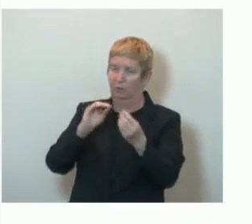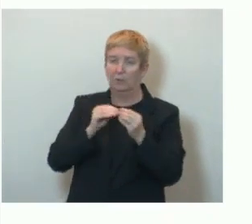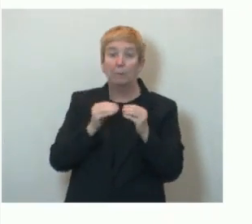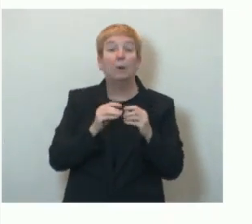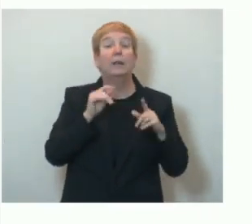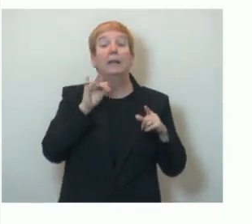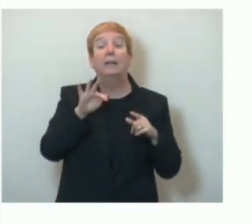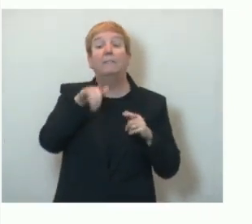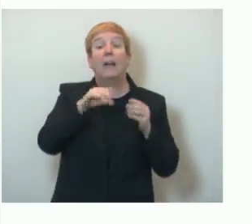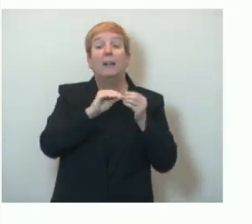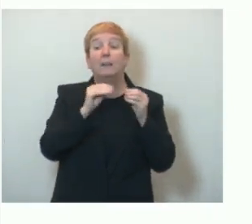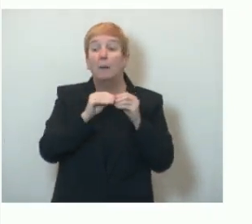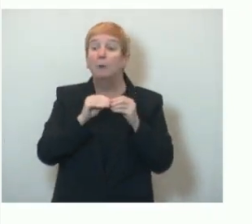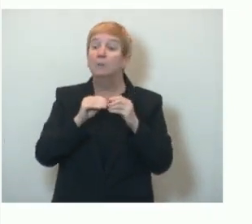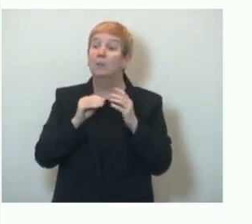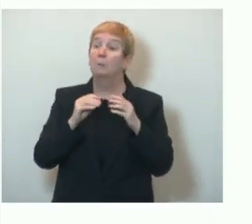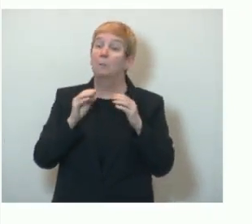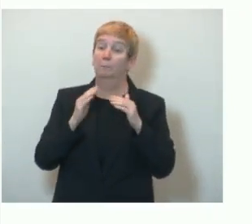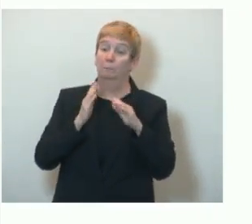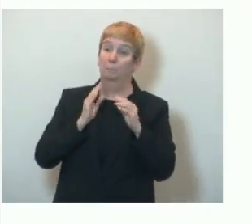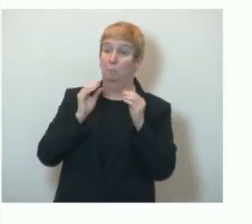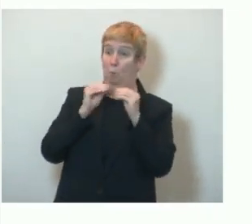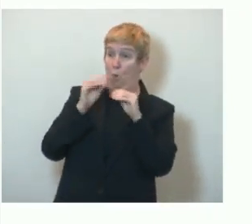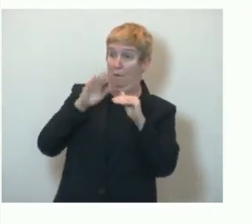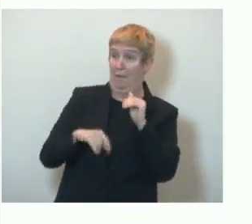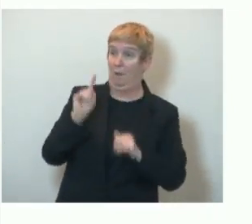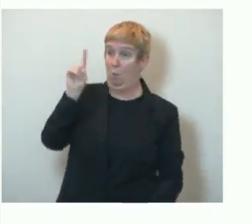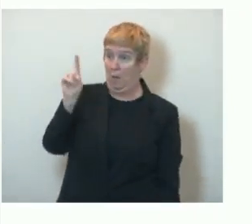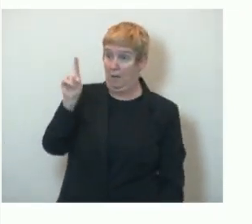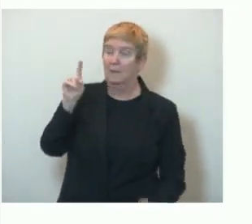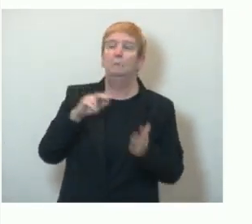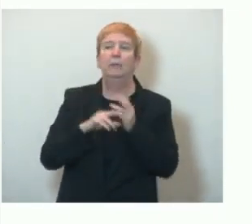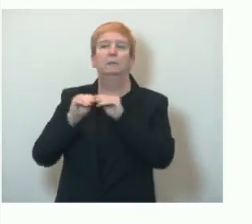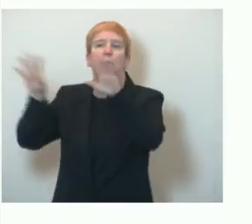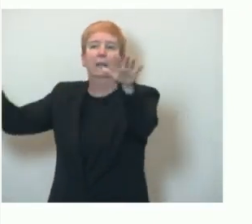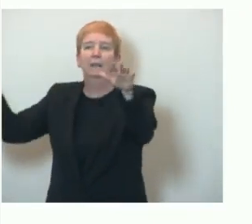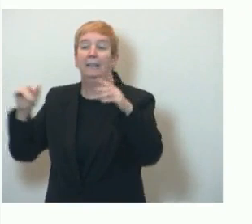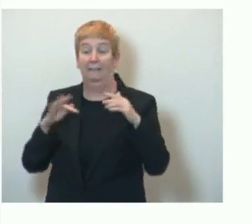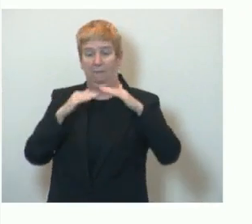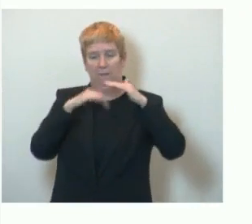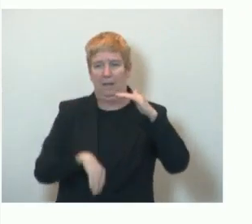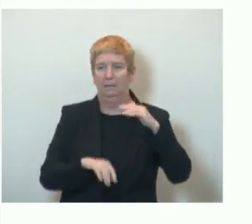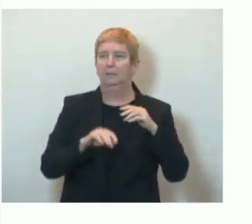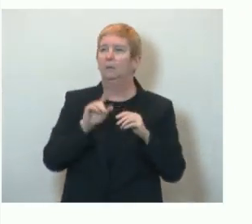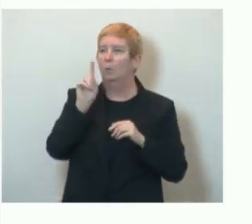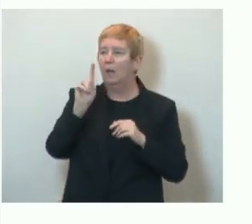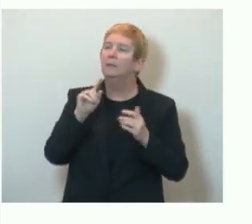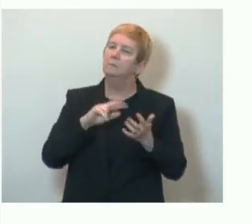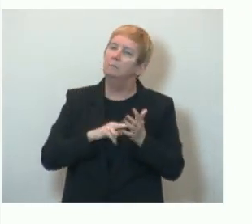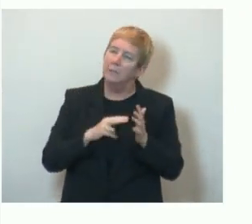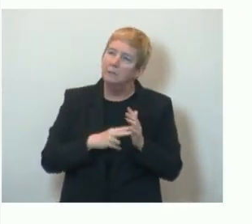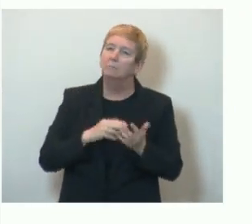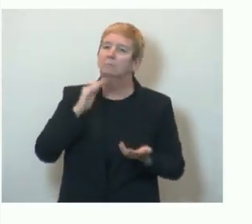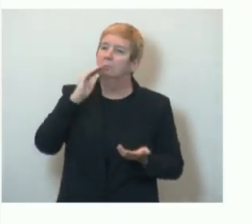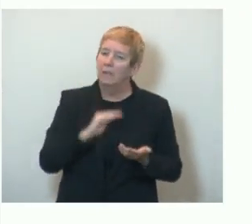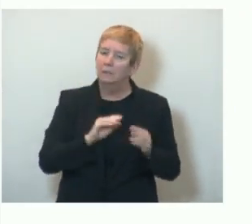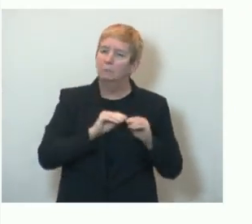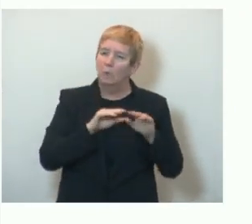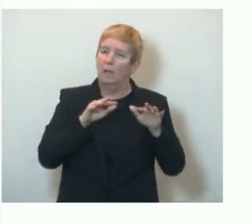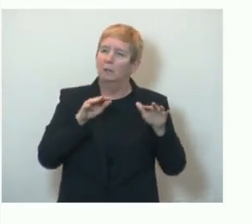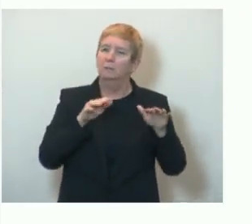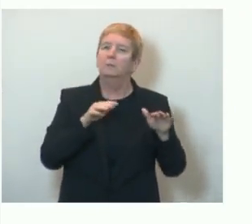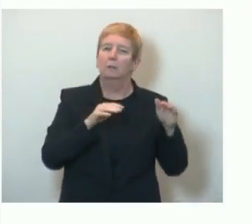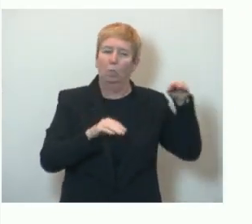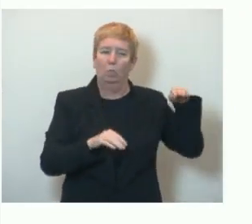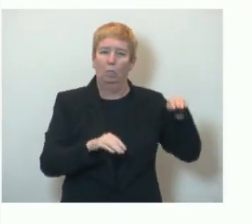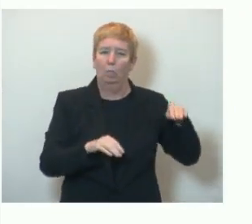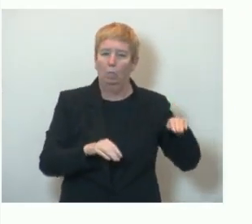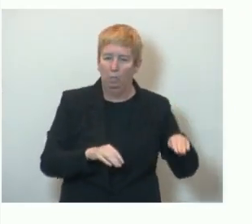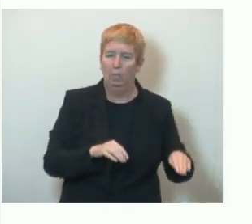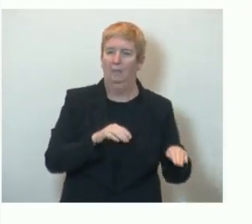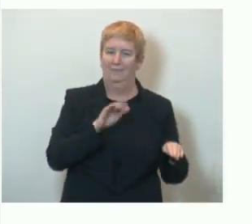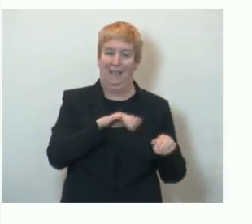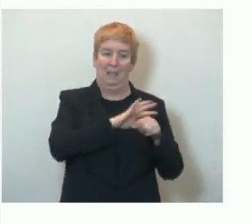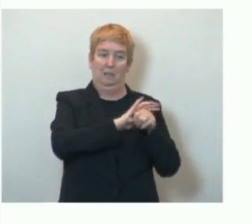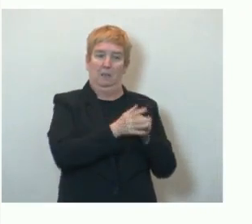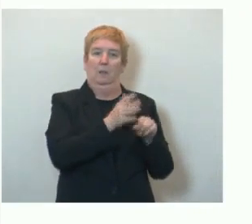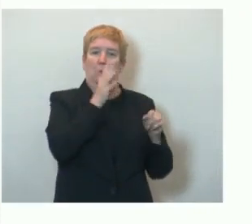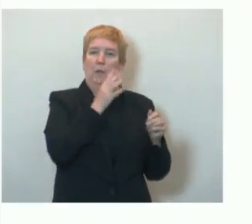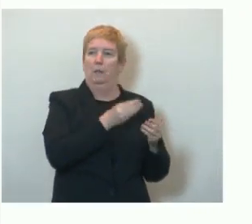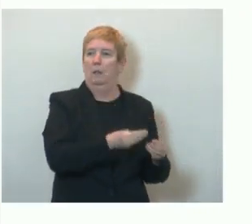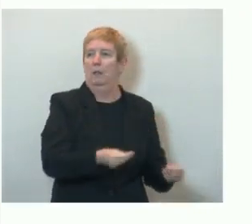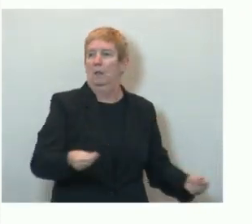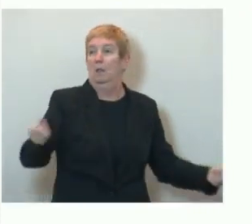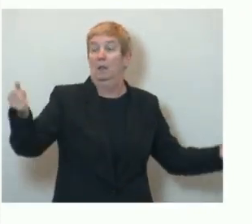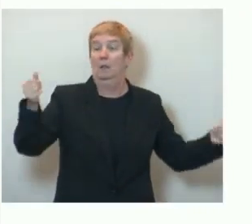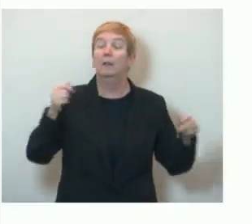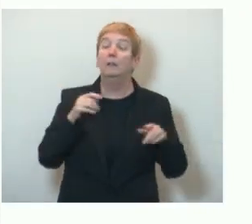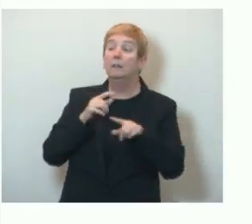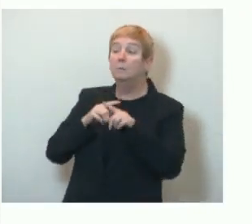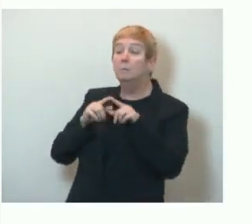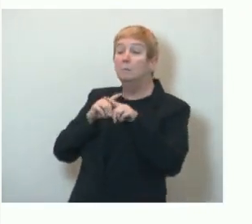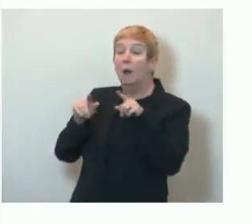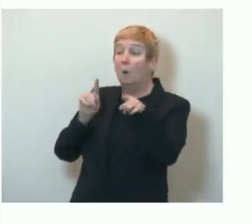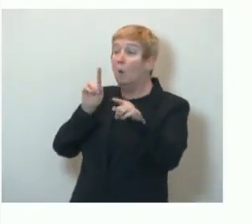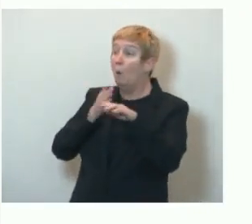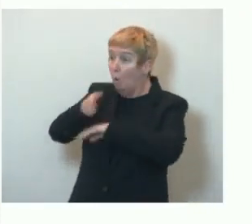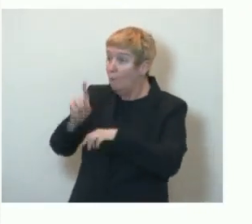IT’S JUST AN AVERAGE THOSE FOLKS GO ON TO INFECT OTHERS AS LONG AS THAT NUMBER IS GREATER THAN 1 THE EPIDEMIC CONTINUES TO SPREAD AS LONG AS PEOPLE IN FACT MORE THAN ONE PERSON WHEN IT GOES